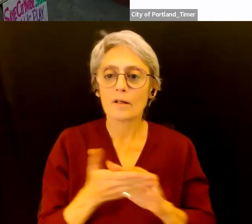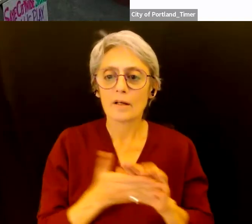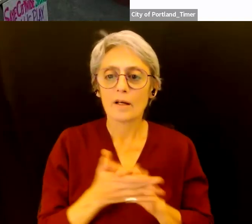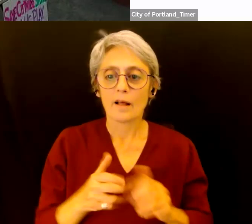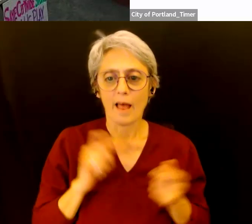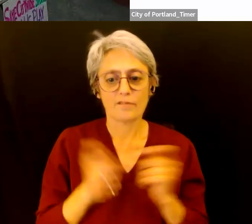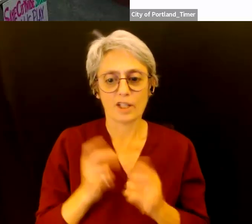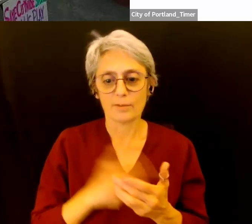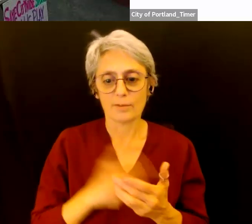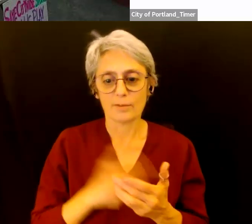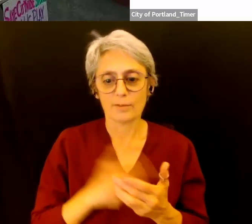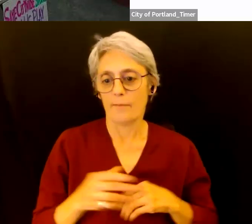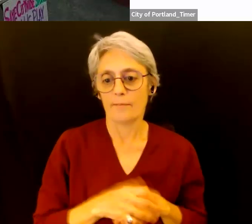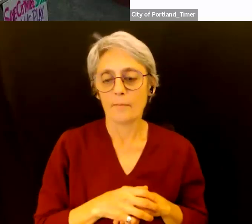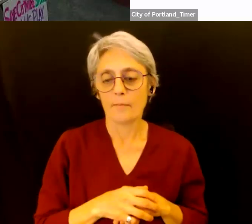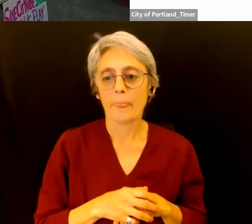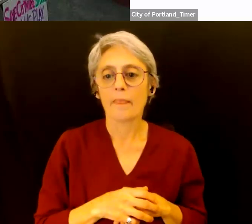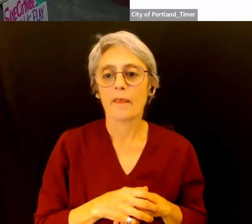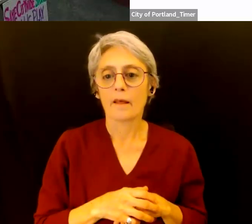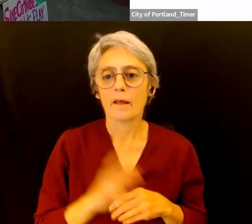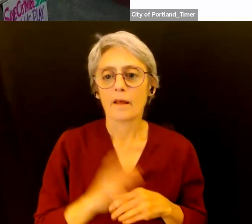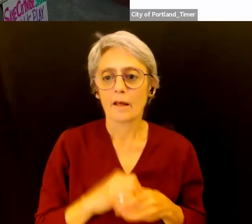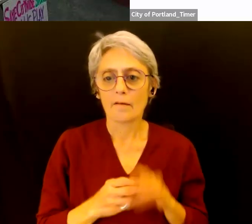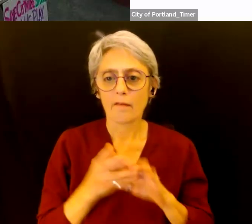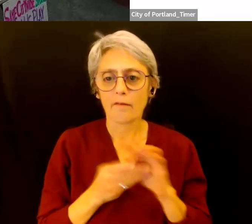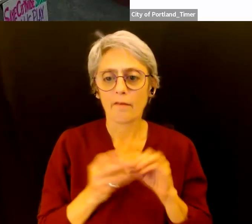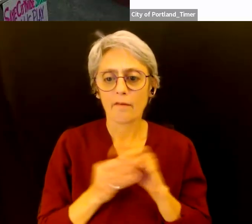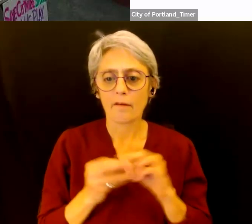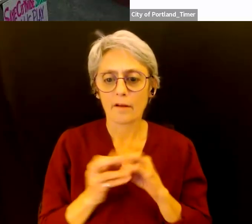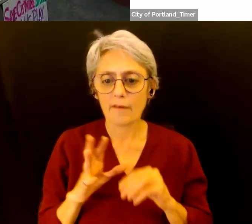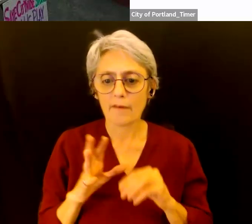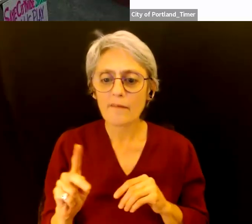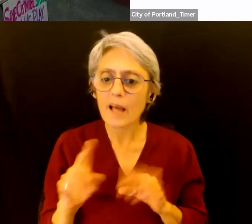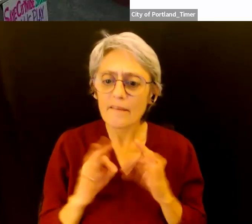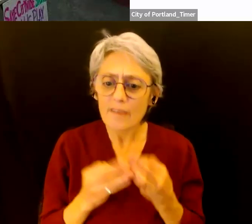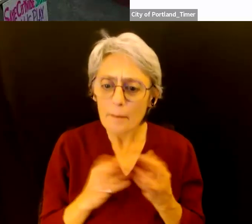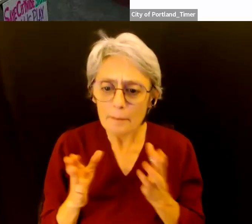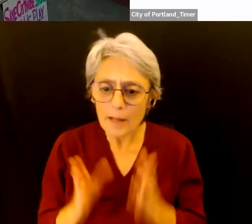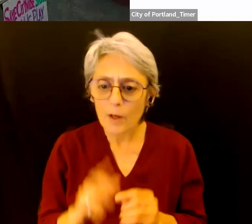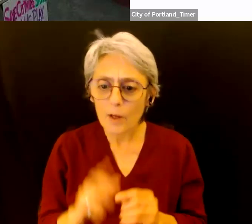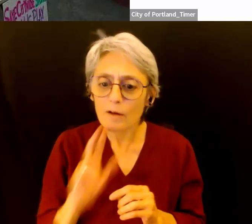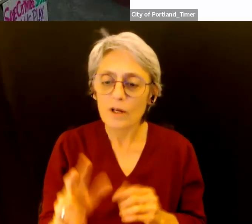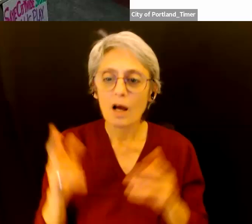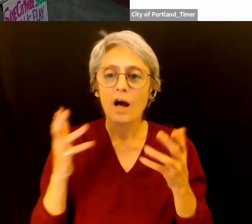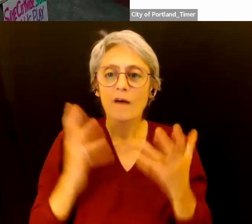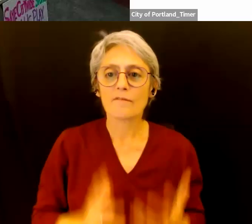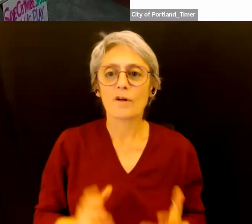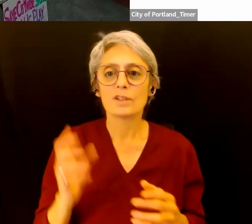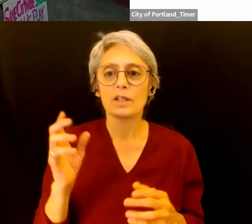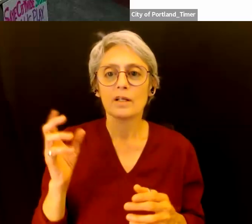I also did the 5K family planner when I was three. Unfortunately, I got stung by a bee. Otherwise, it was an enjoyable experience.